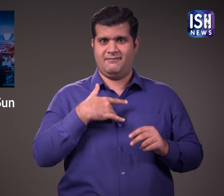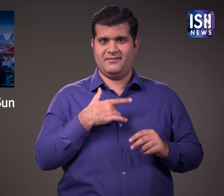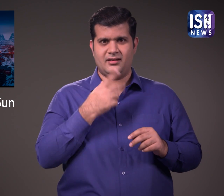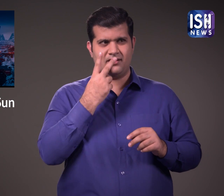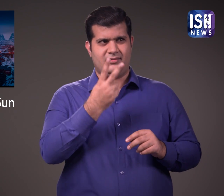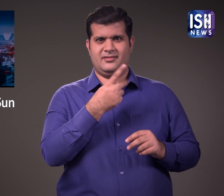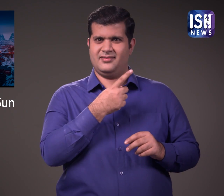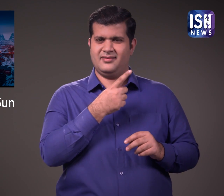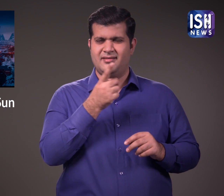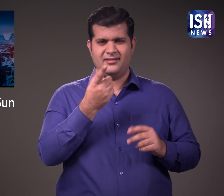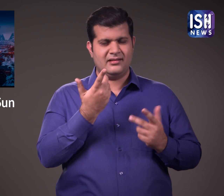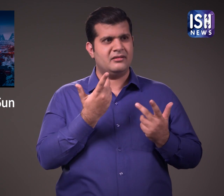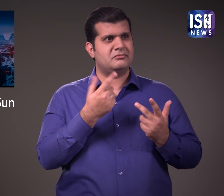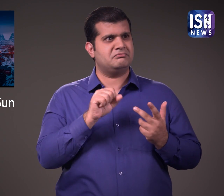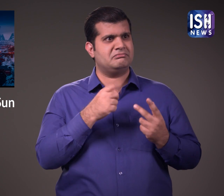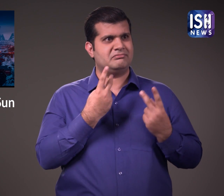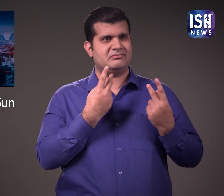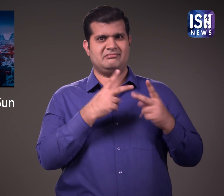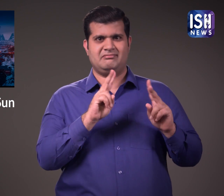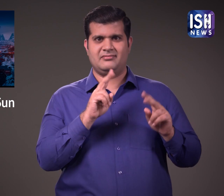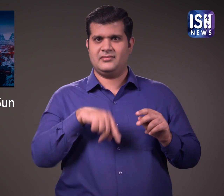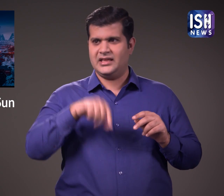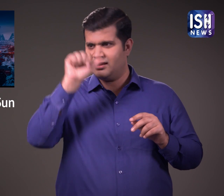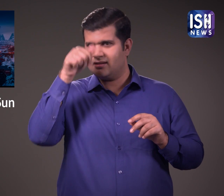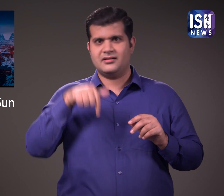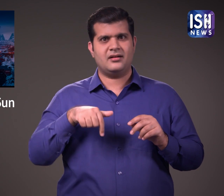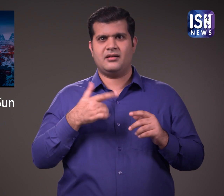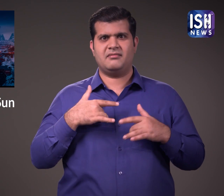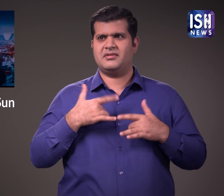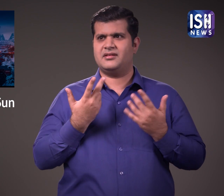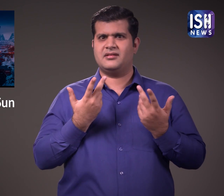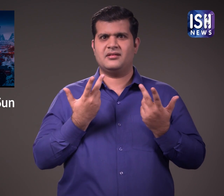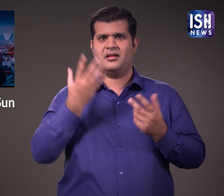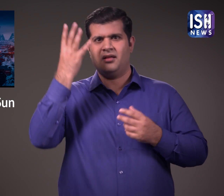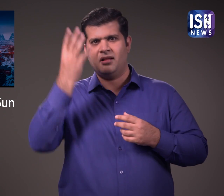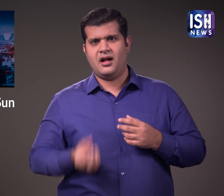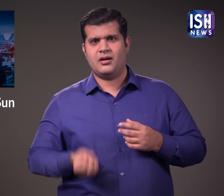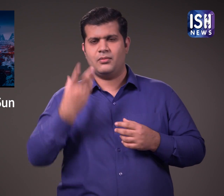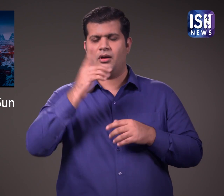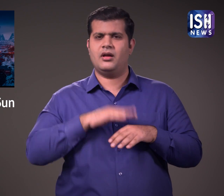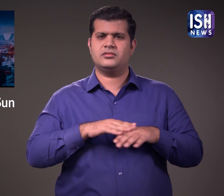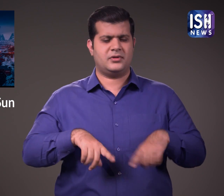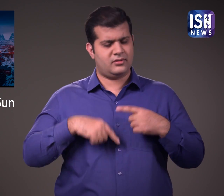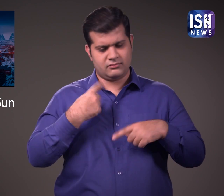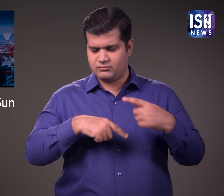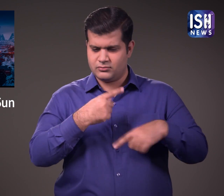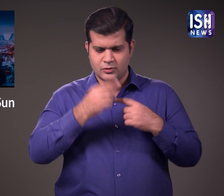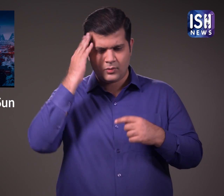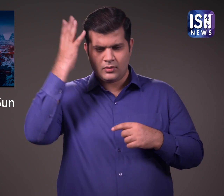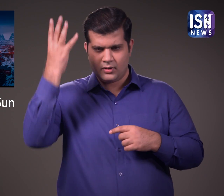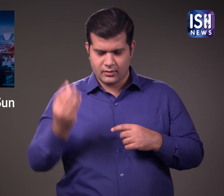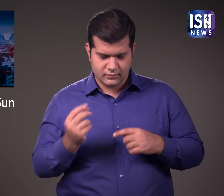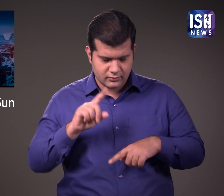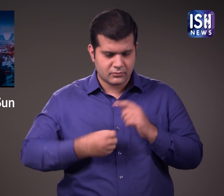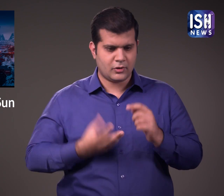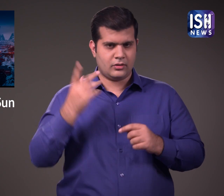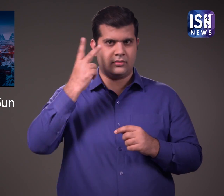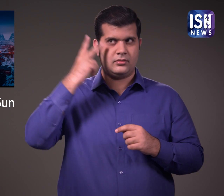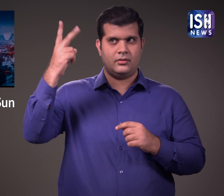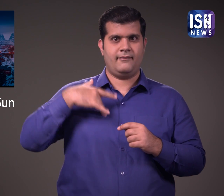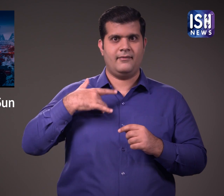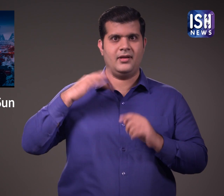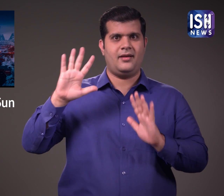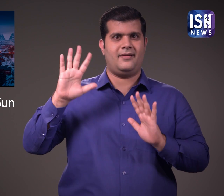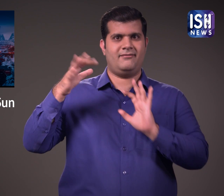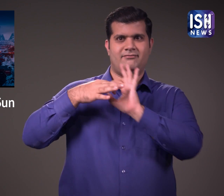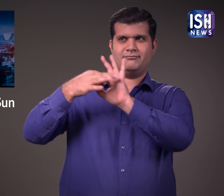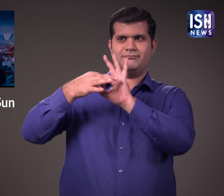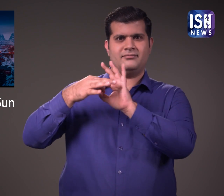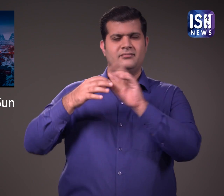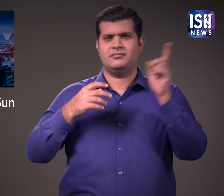You would be feeling that India is different. We are used to the everyday brightness and darkness cycles.